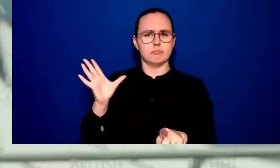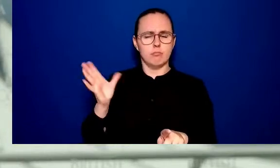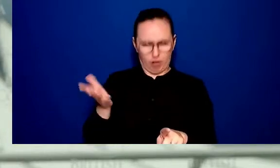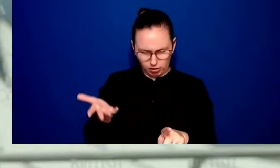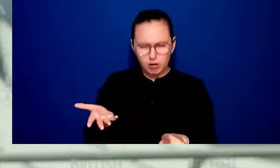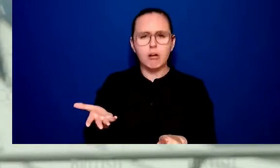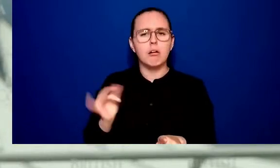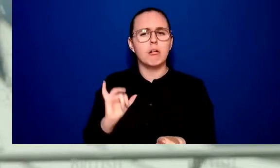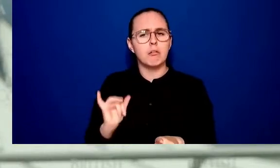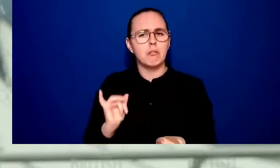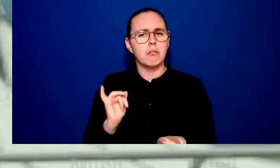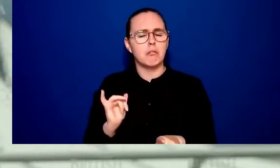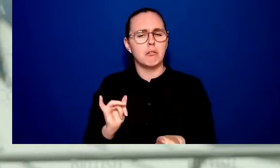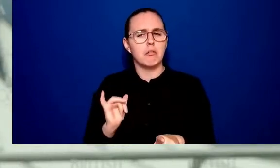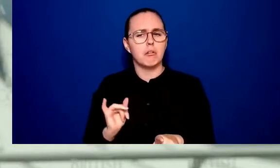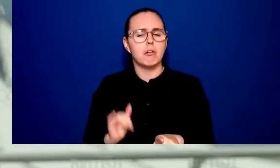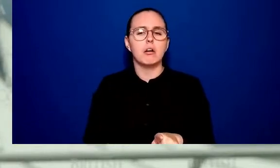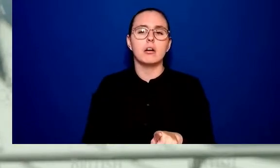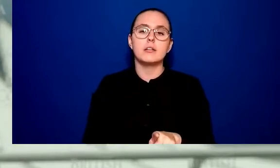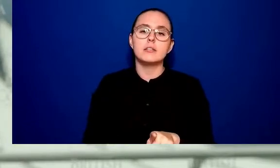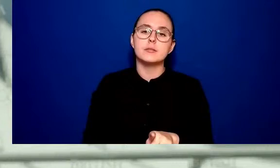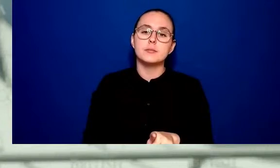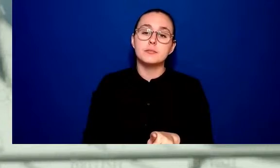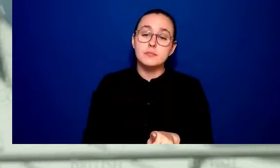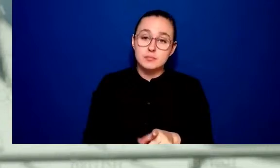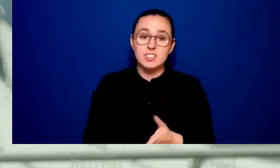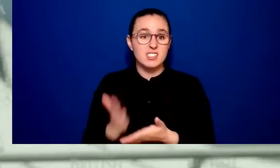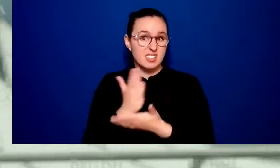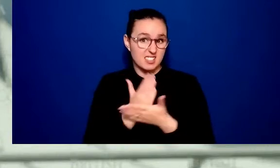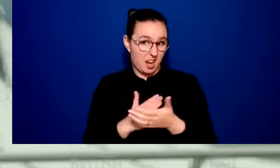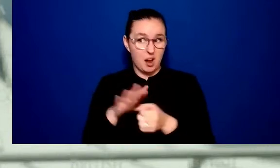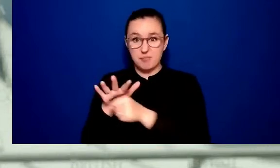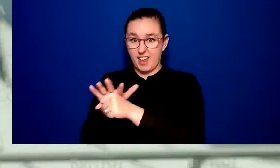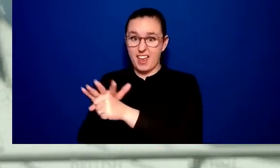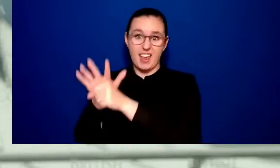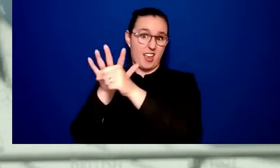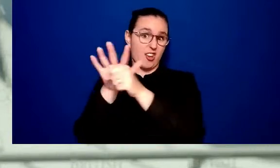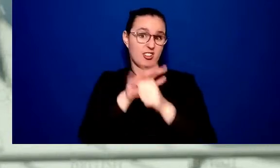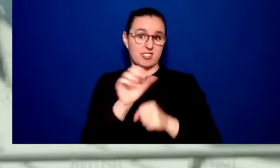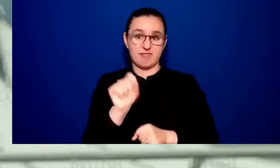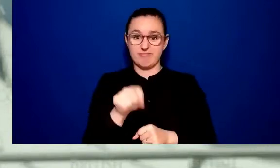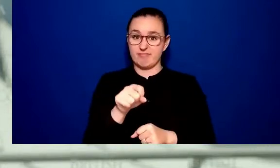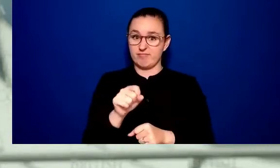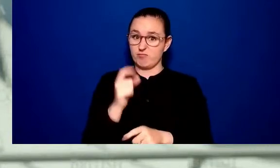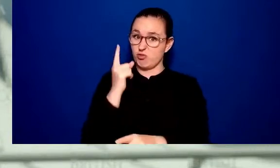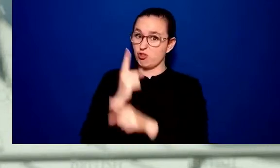province where I hoped we would be, and I think I can signal